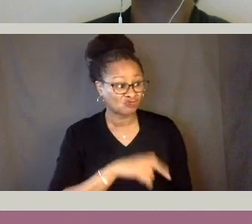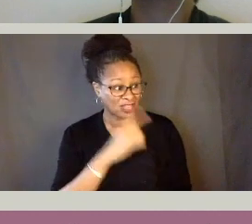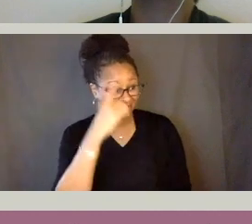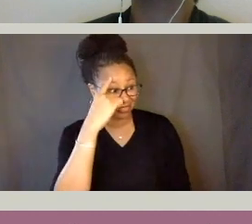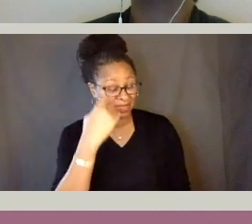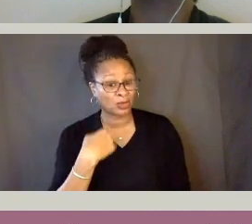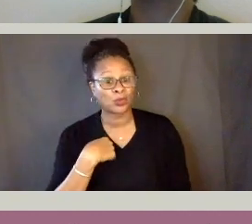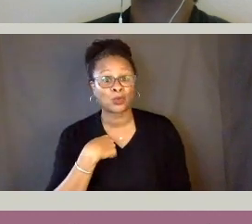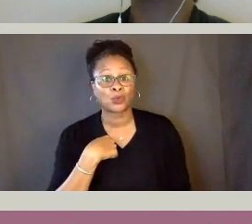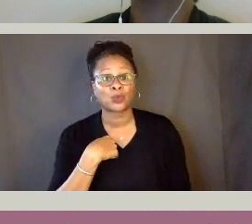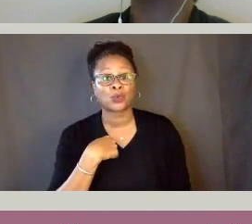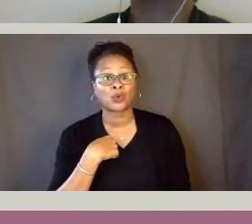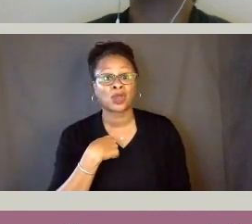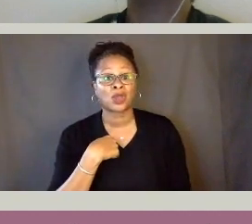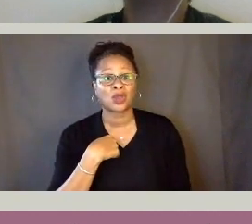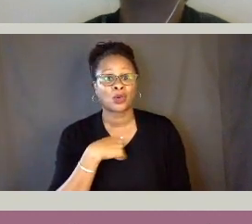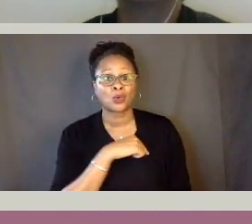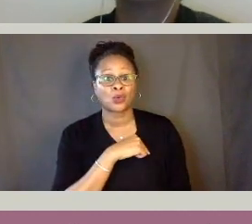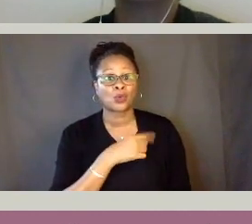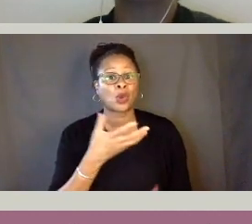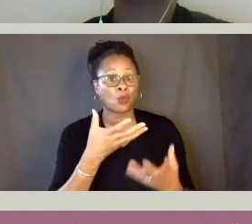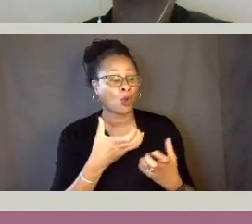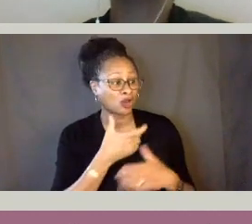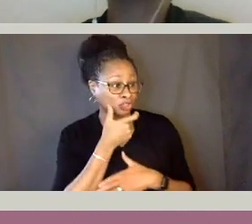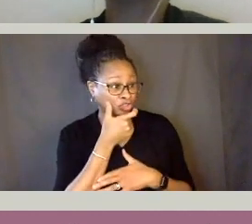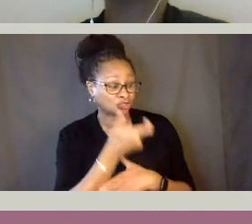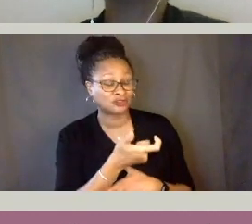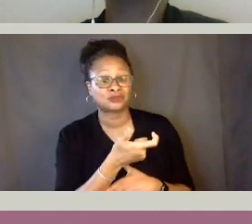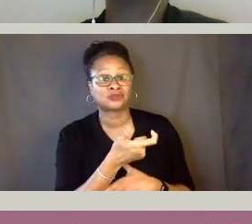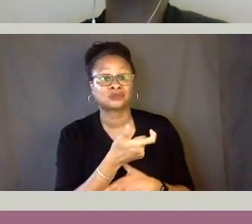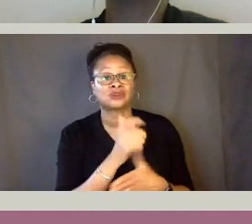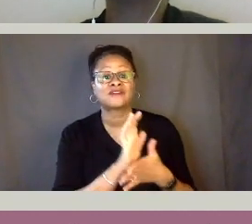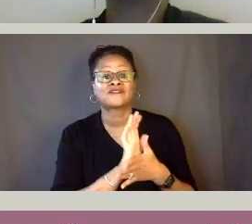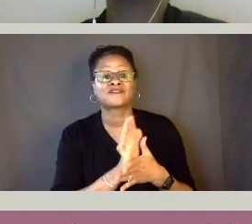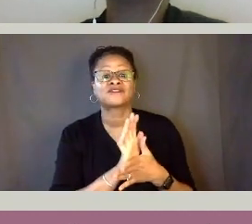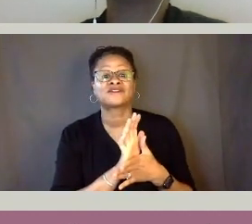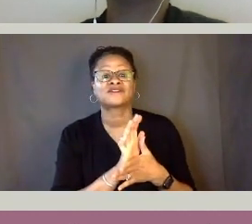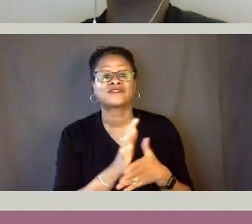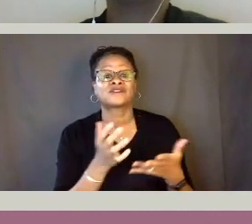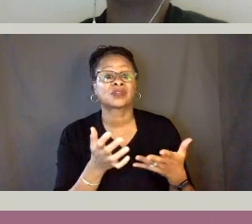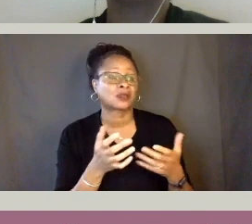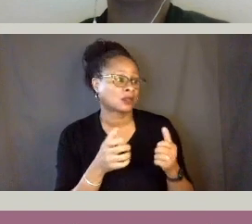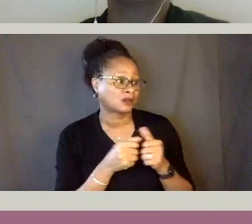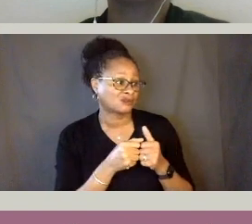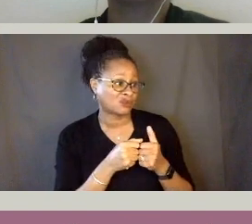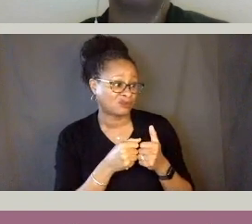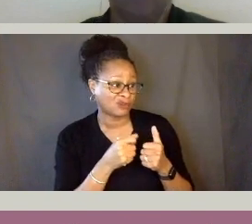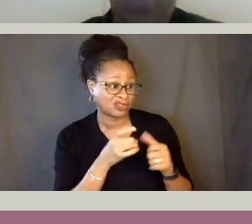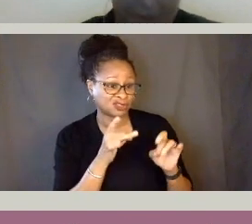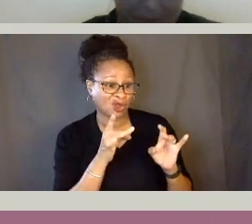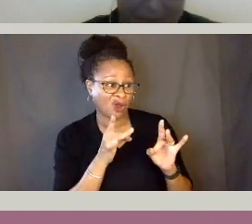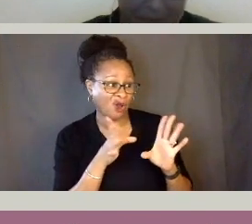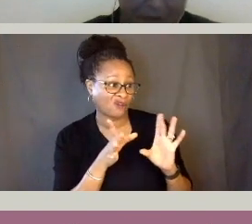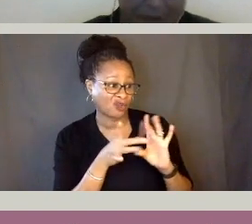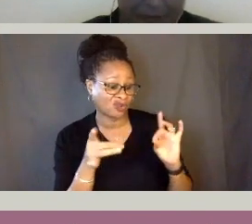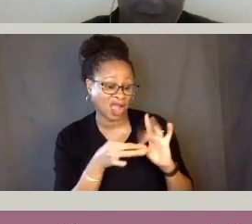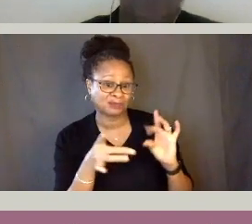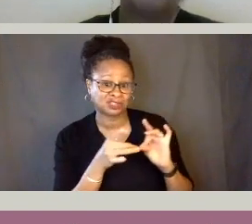think that we would want to watch the film on these crappy captioning devices?